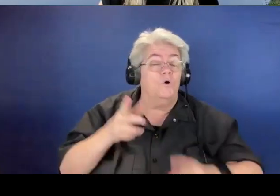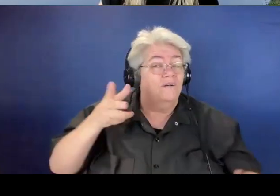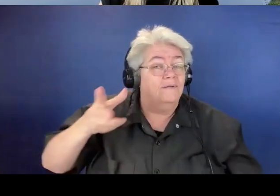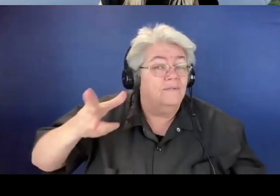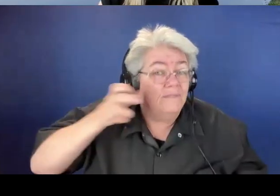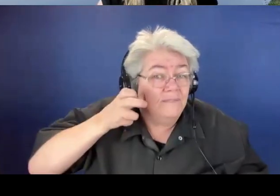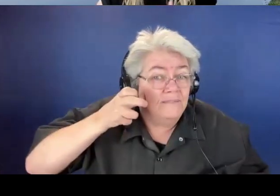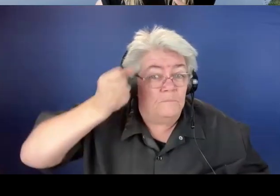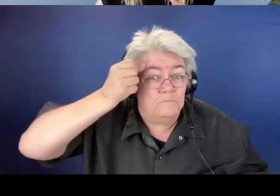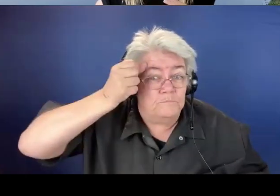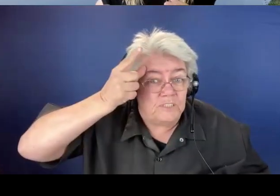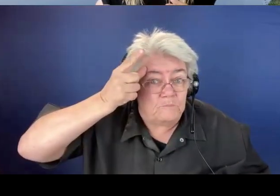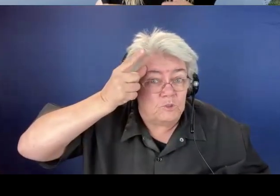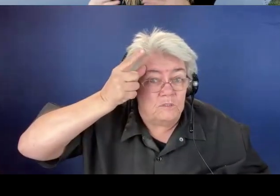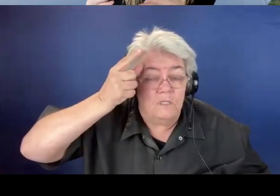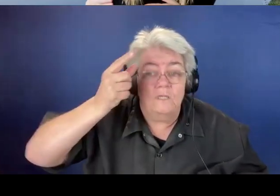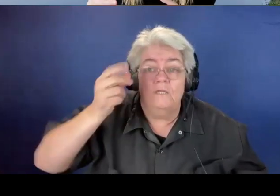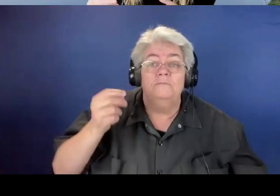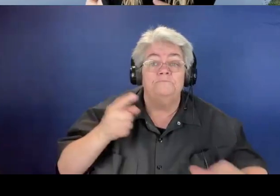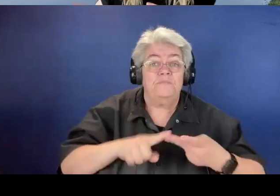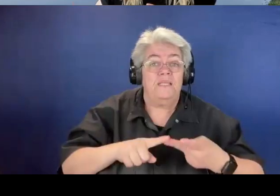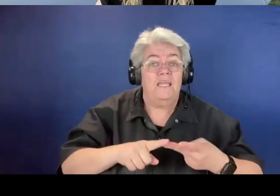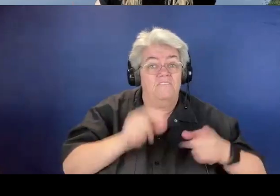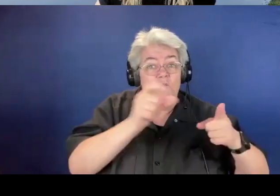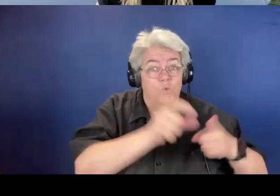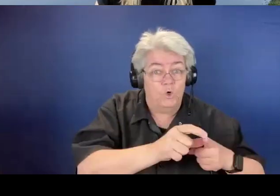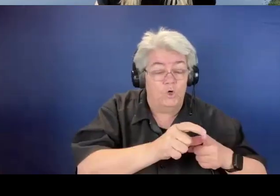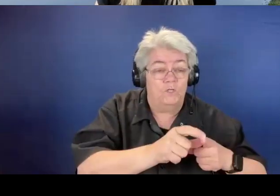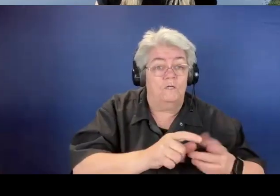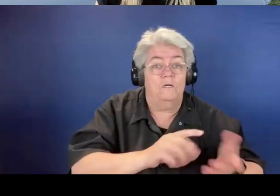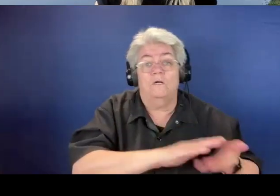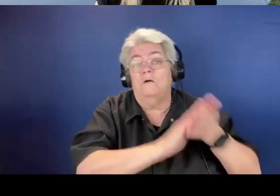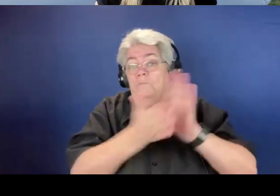longer relevant if the words are simply translated into a different language.